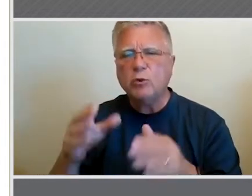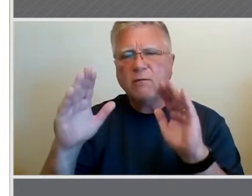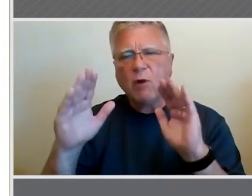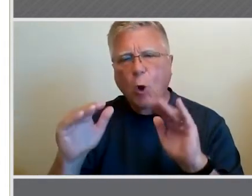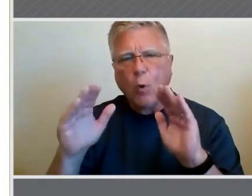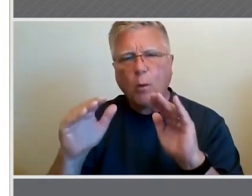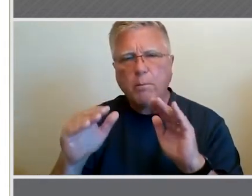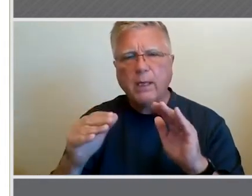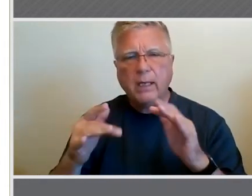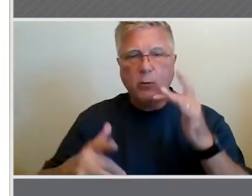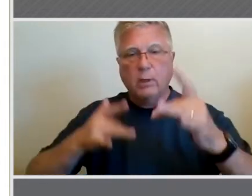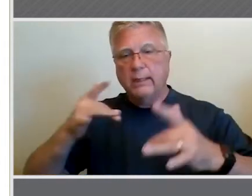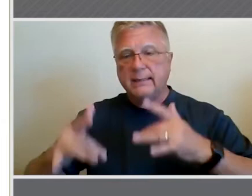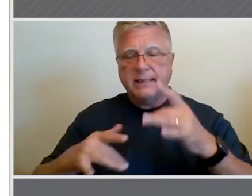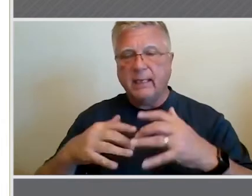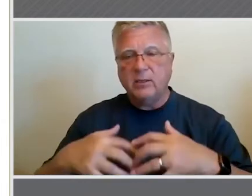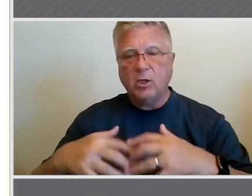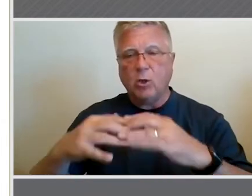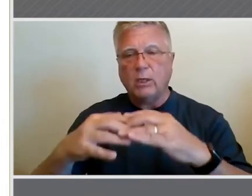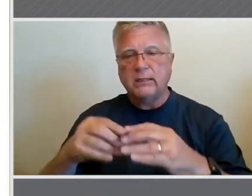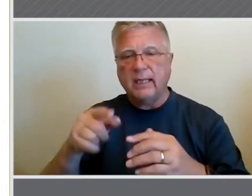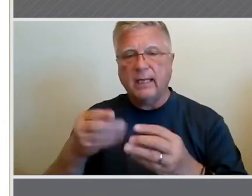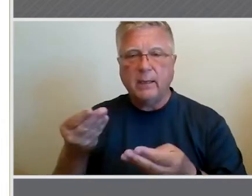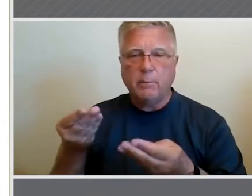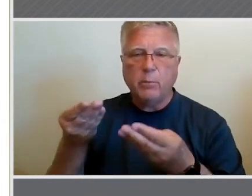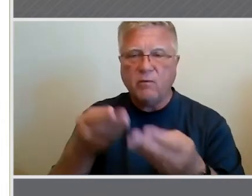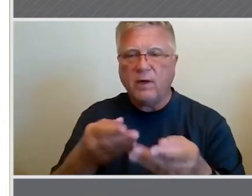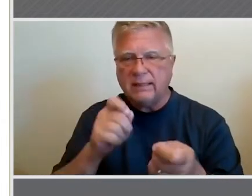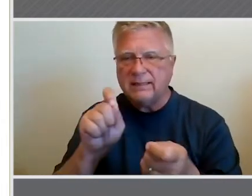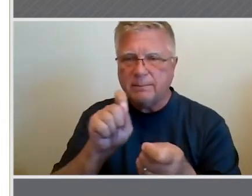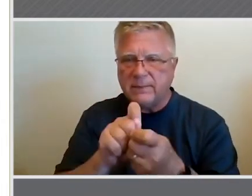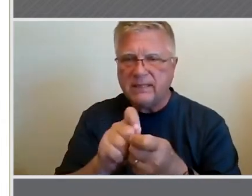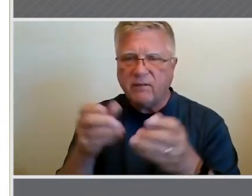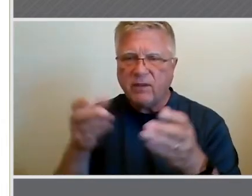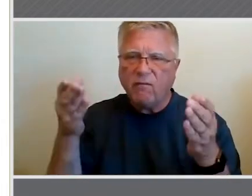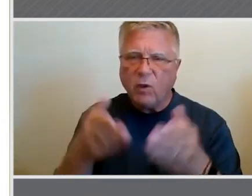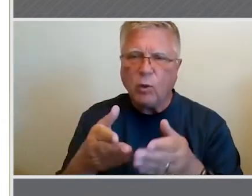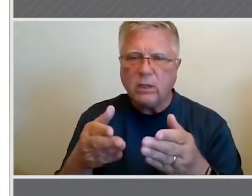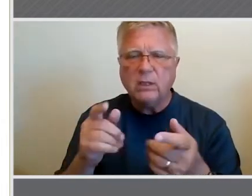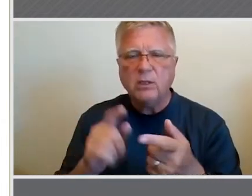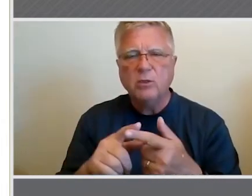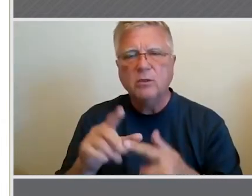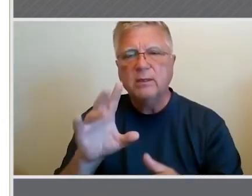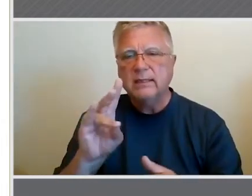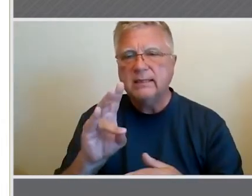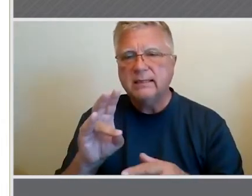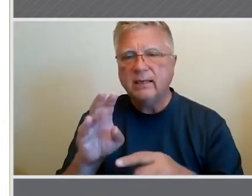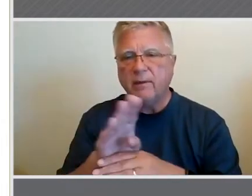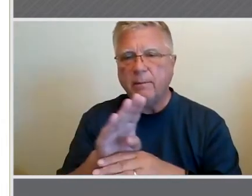to launch that it provides specific focus to seven business corridors here in the city